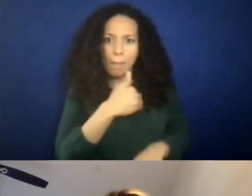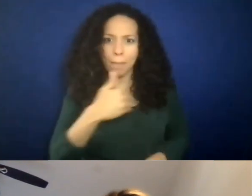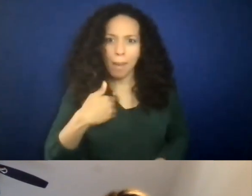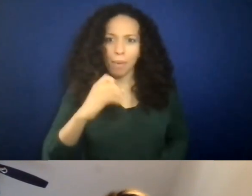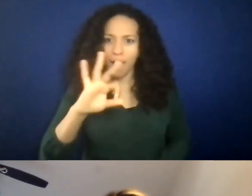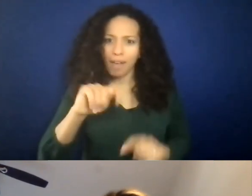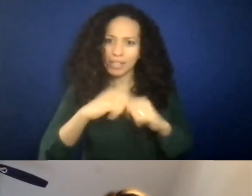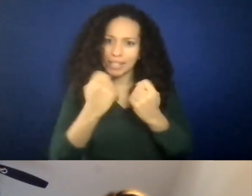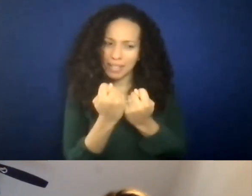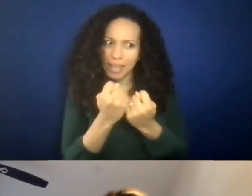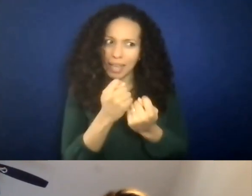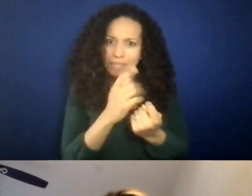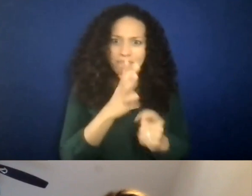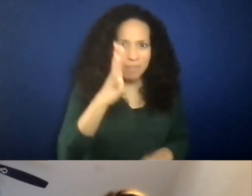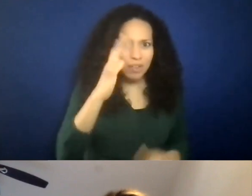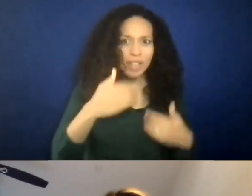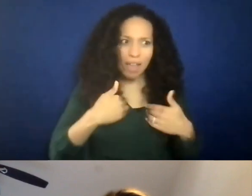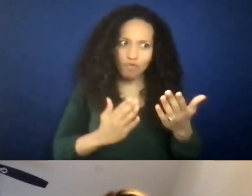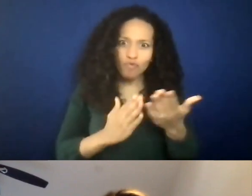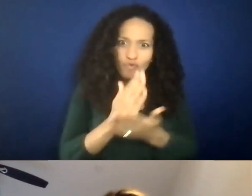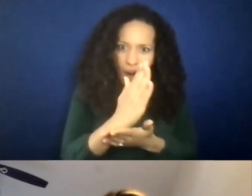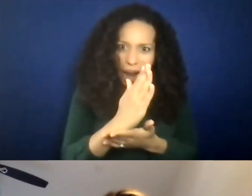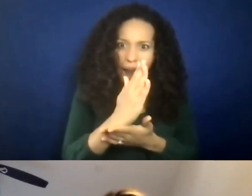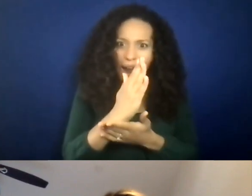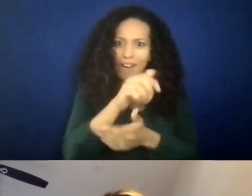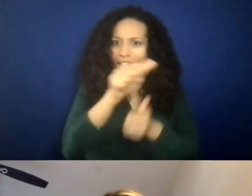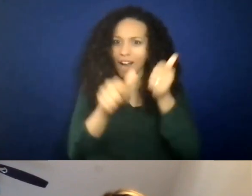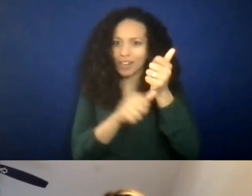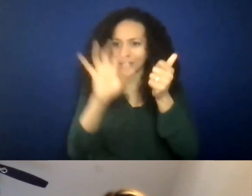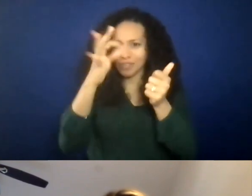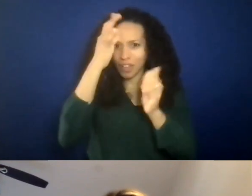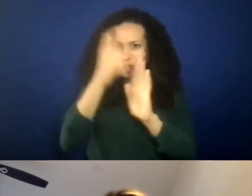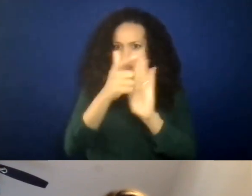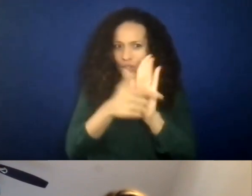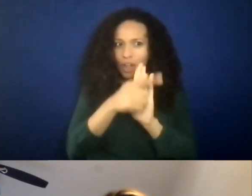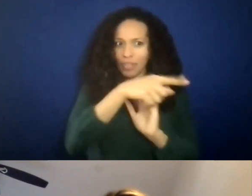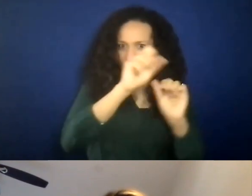rights under federal law to have a say in the program and dispute the program if it's not